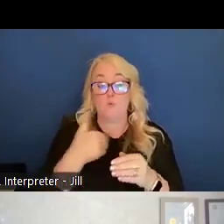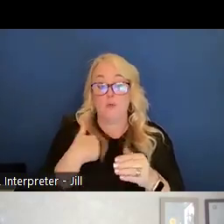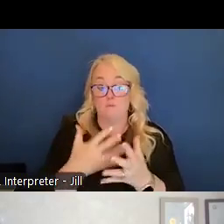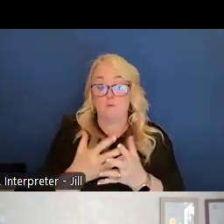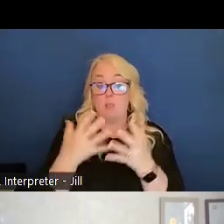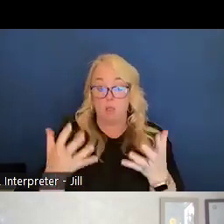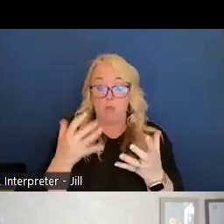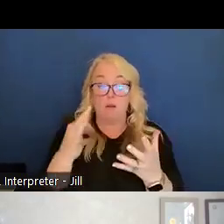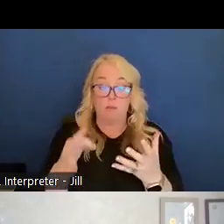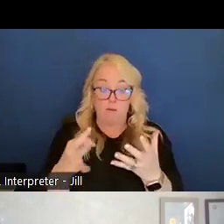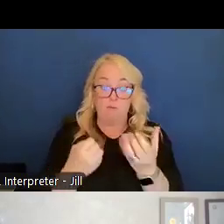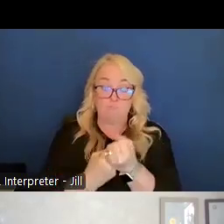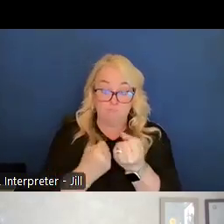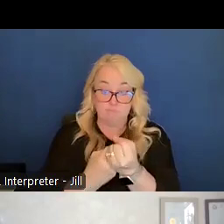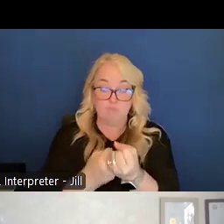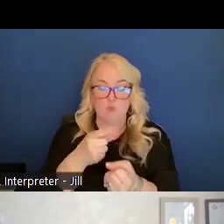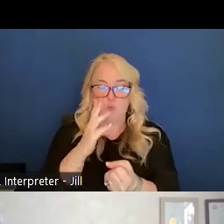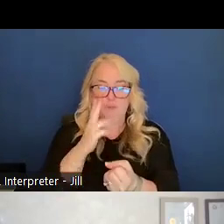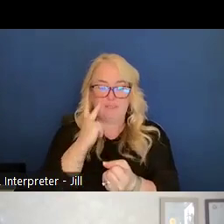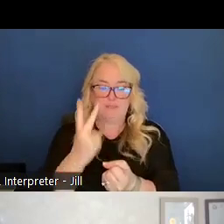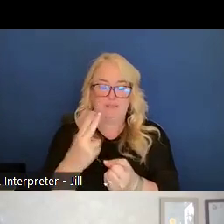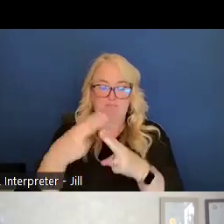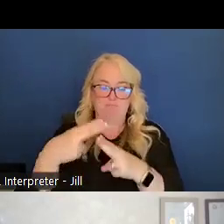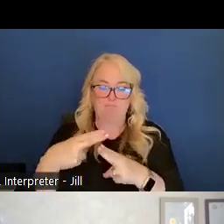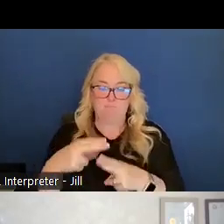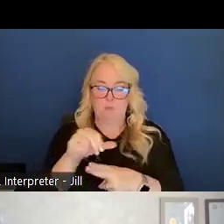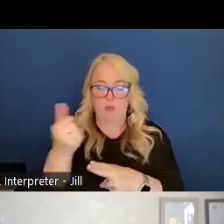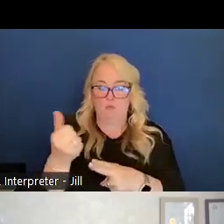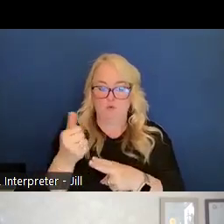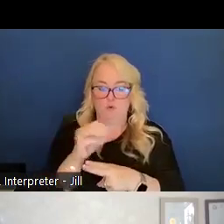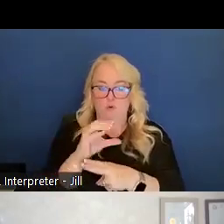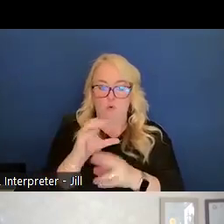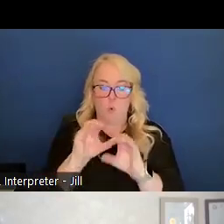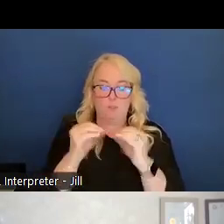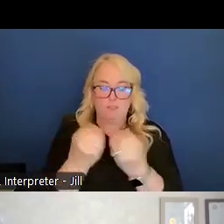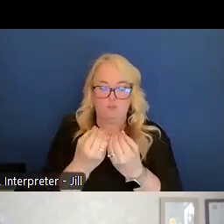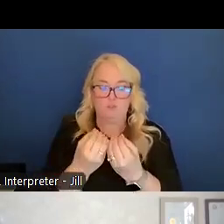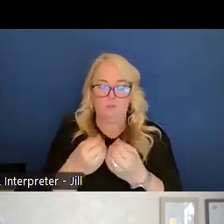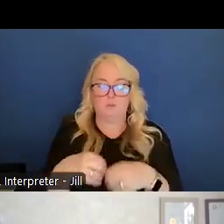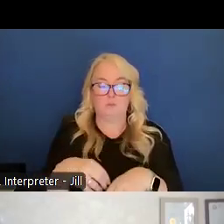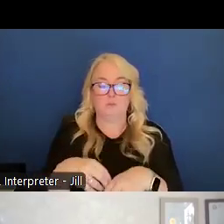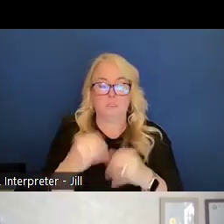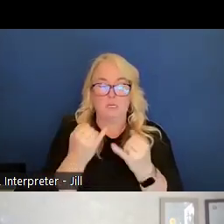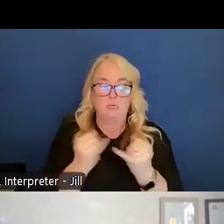again, you'll see some of the other organizations listed on the slide. Centers for Independent Living are directly